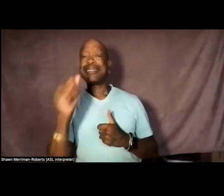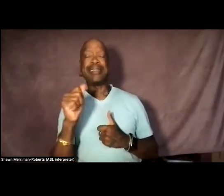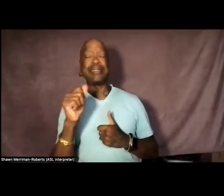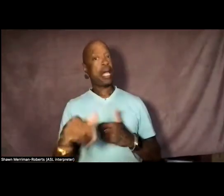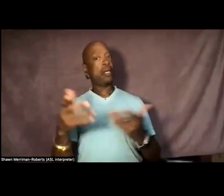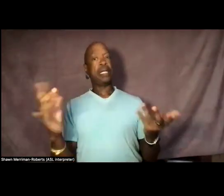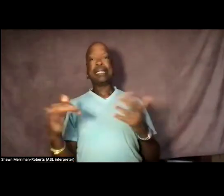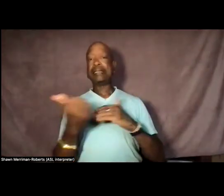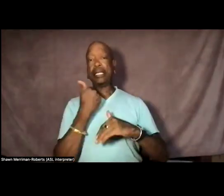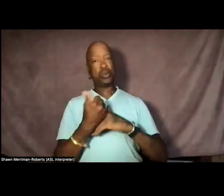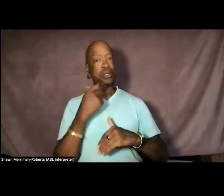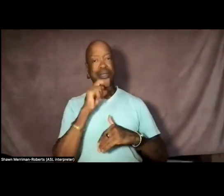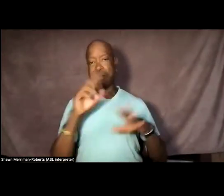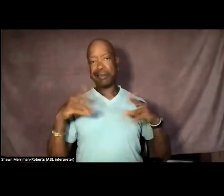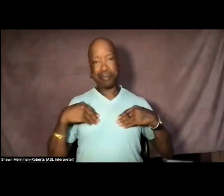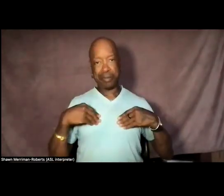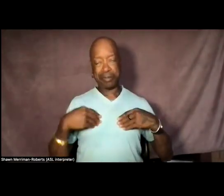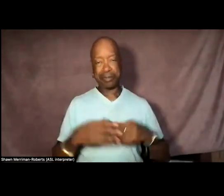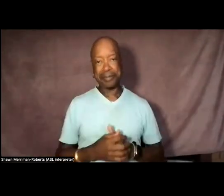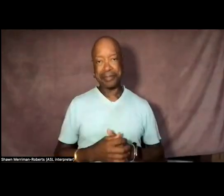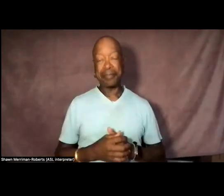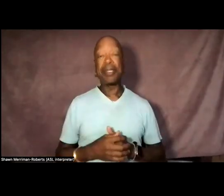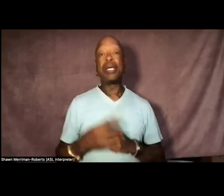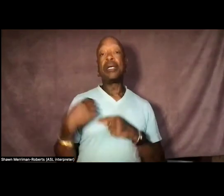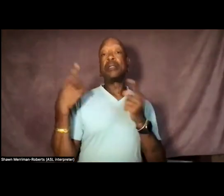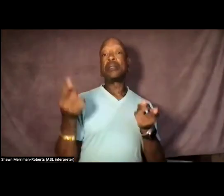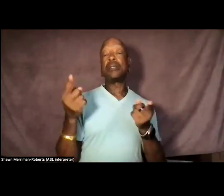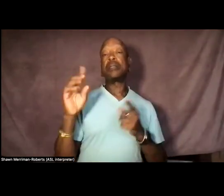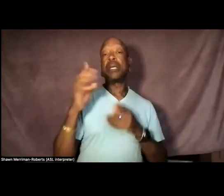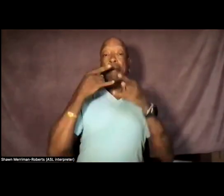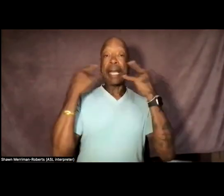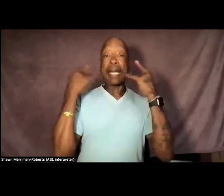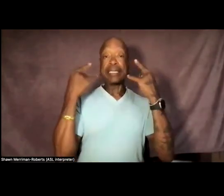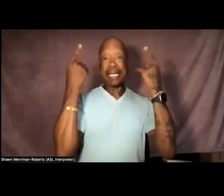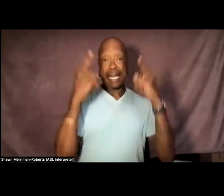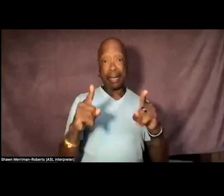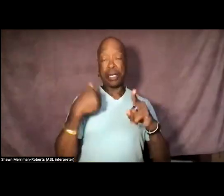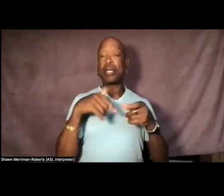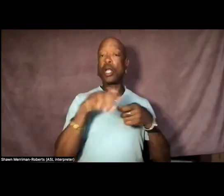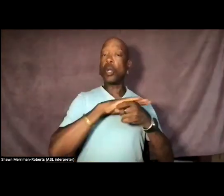unacceptable since the mask ban came into effect we've had local news story headline showcasing